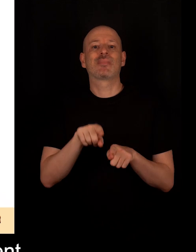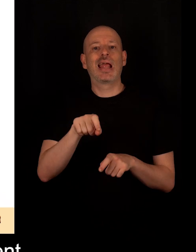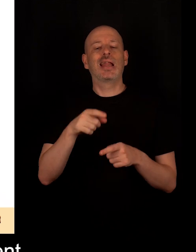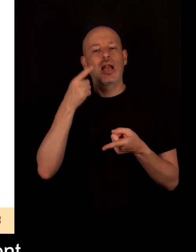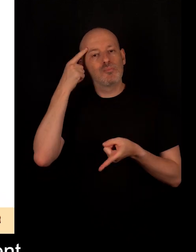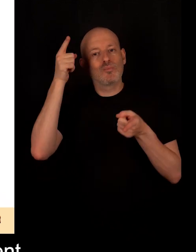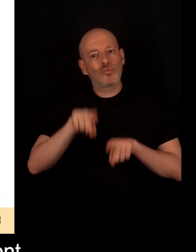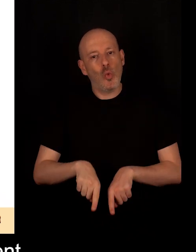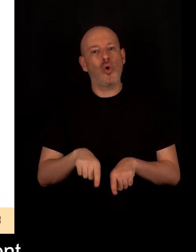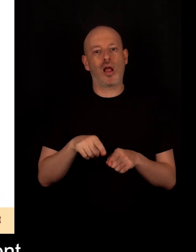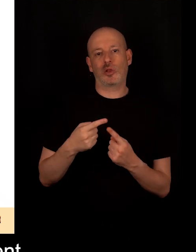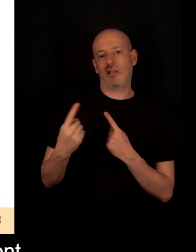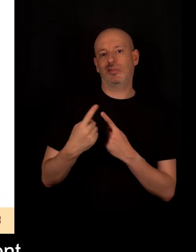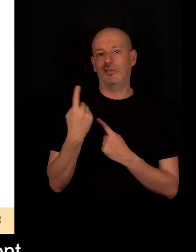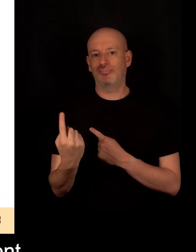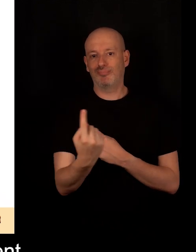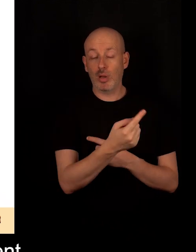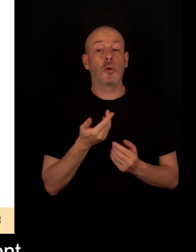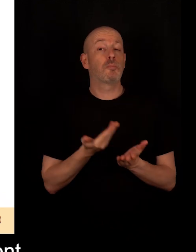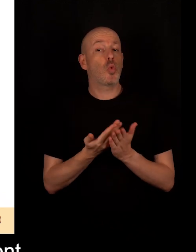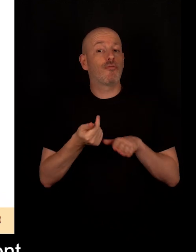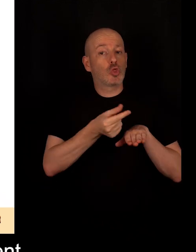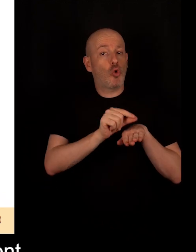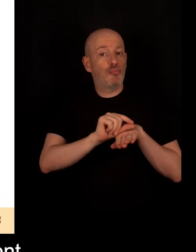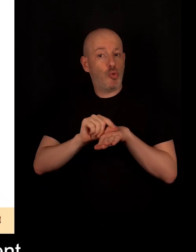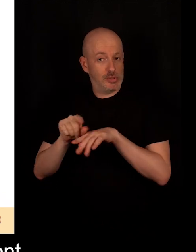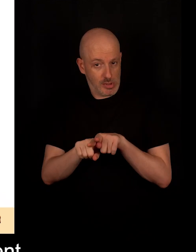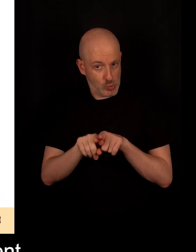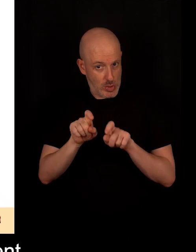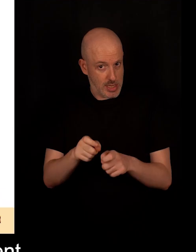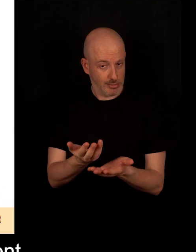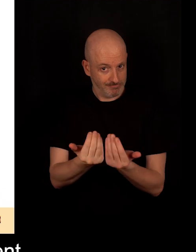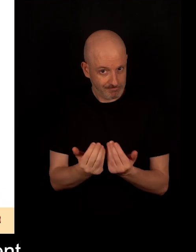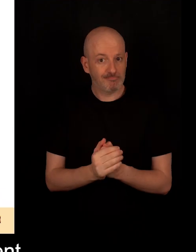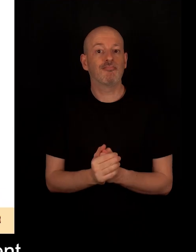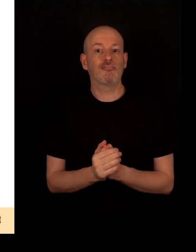We need the signed host resident agreement for each resident. The proof of top-ups.